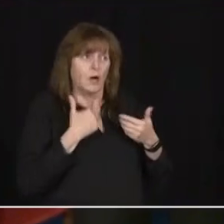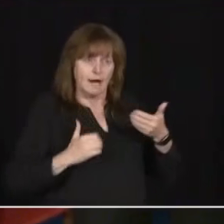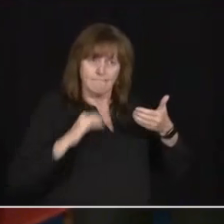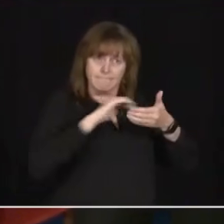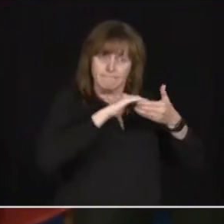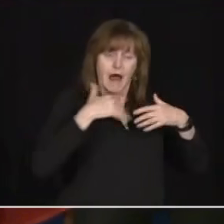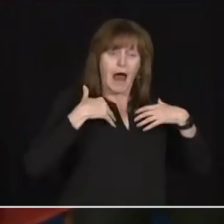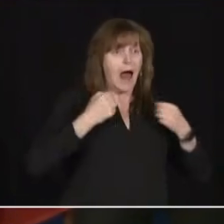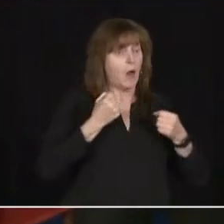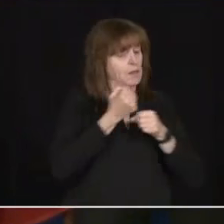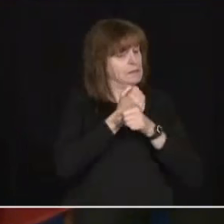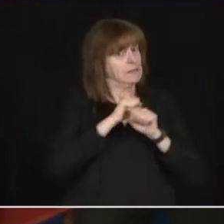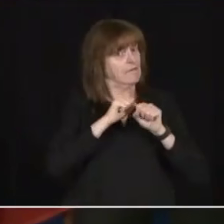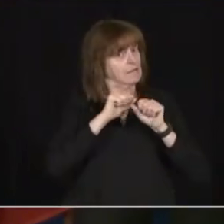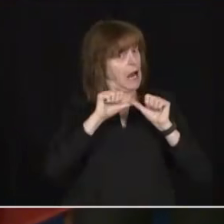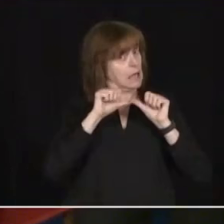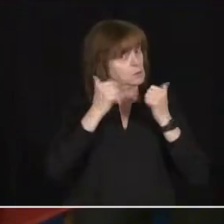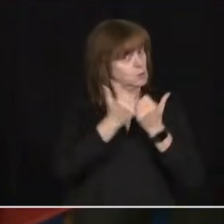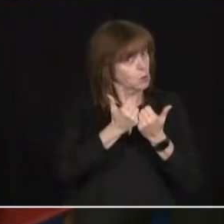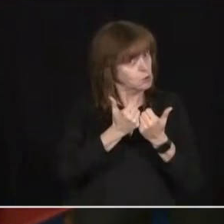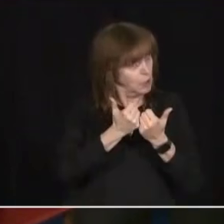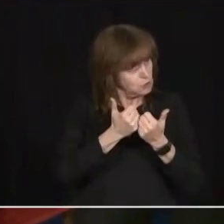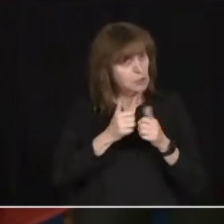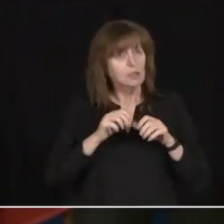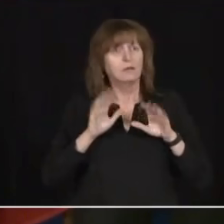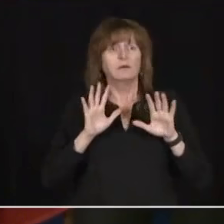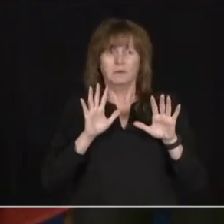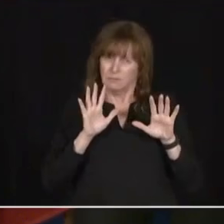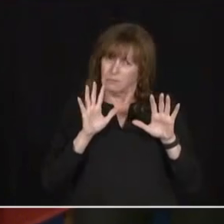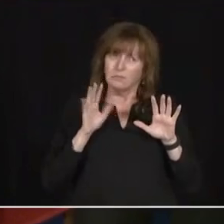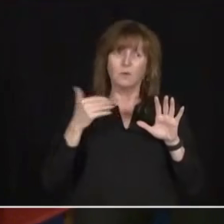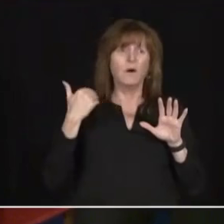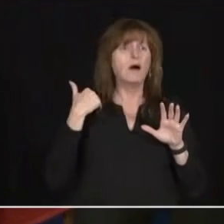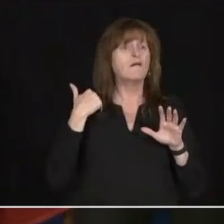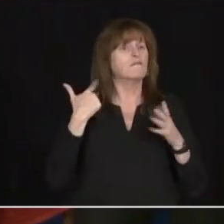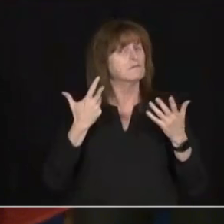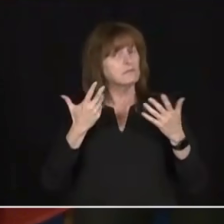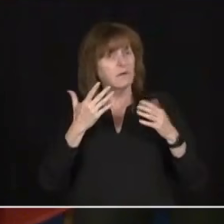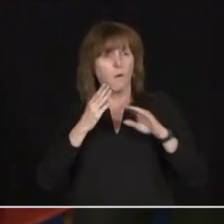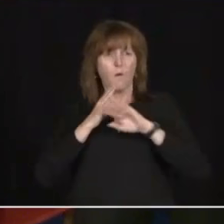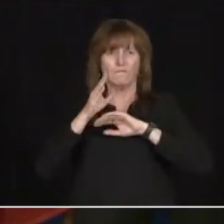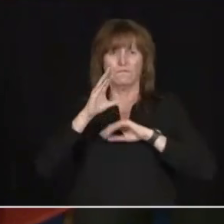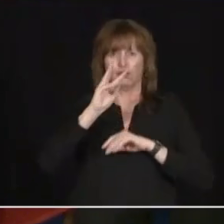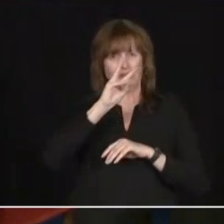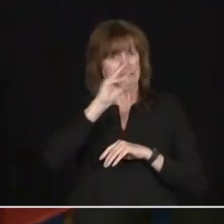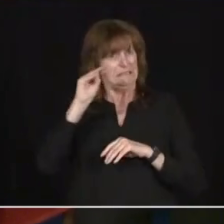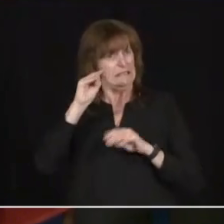released over 61 workplace safety guidelines to help businesses protect their employees and customers .